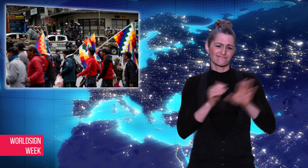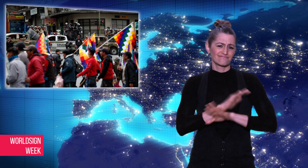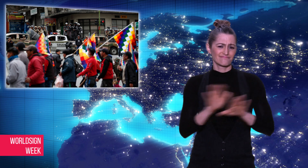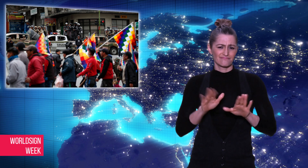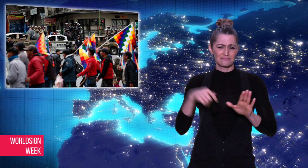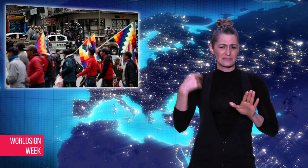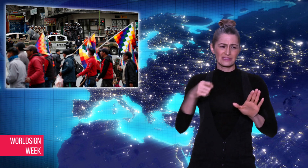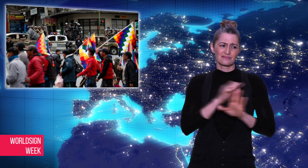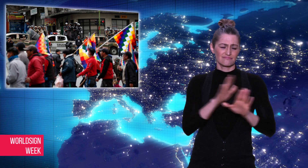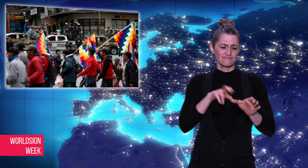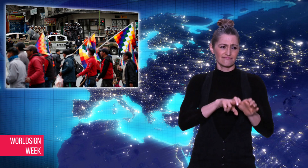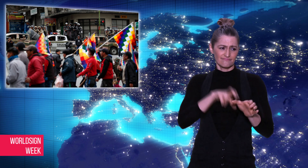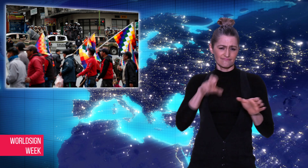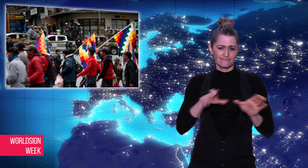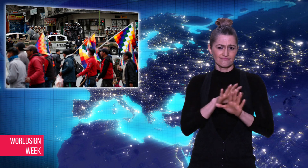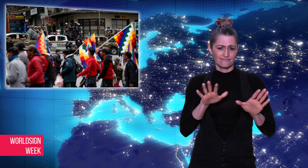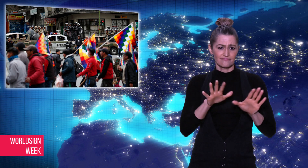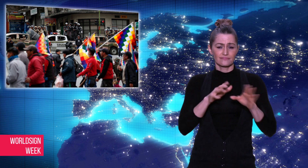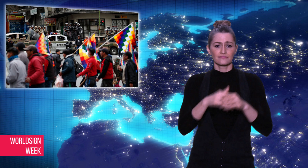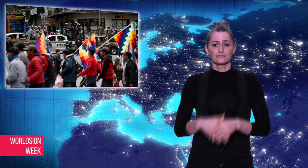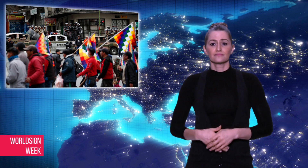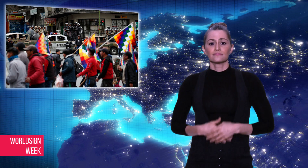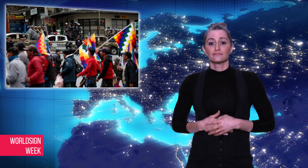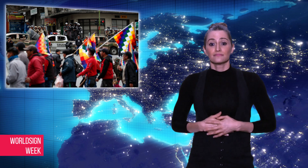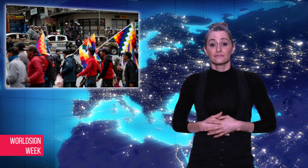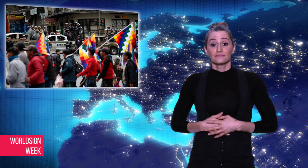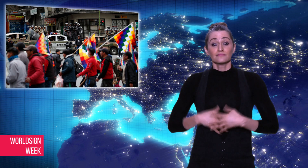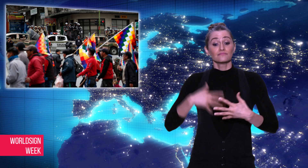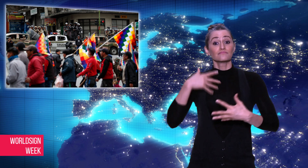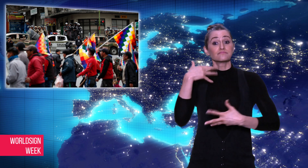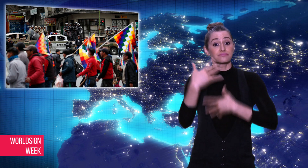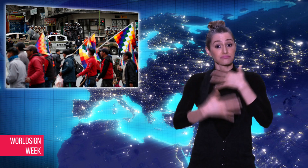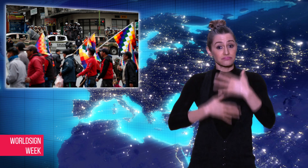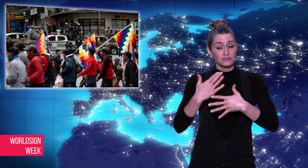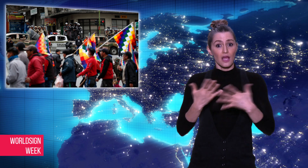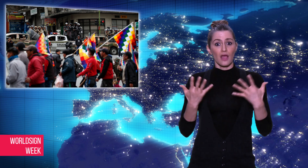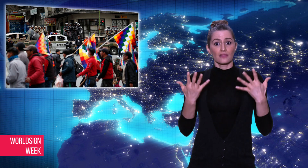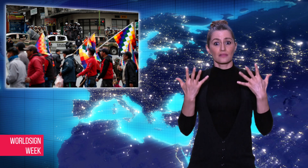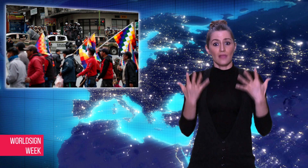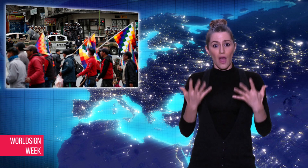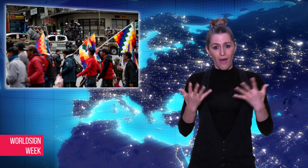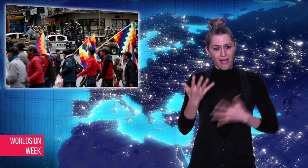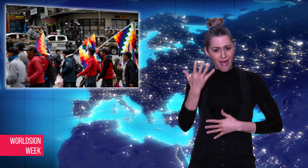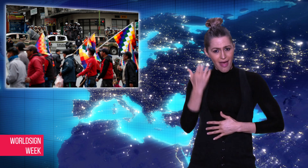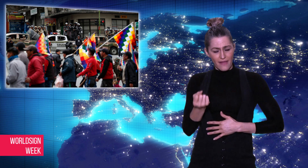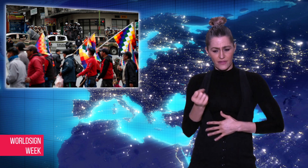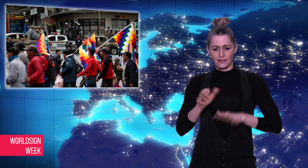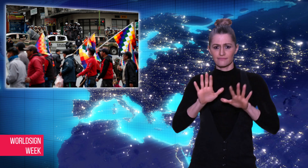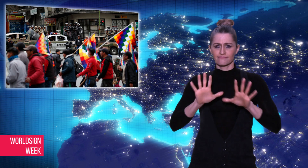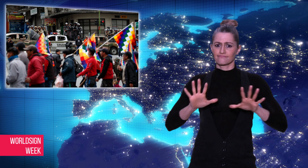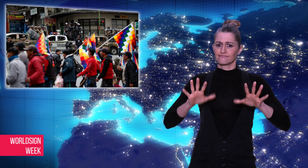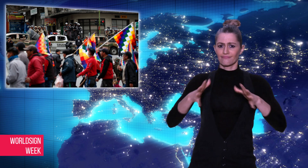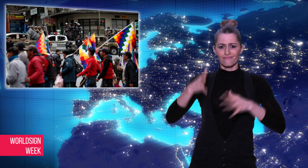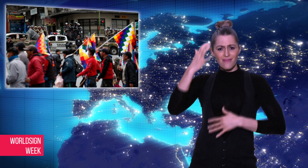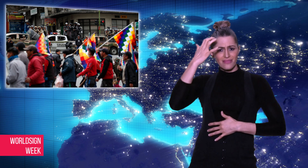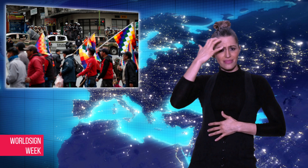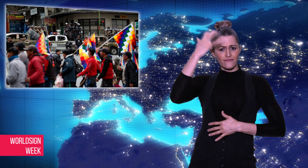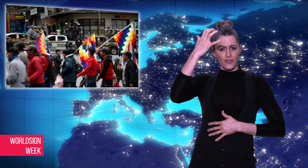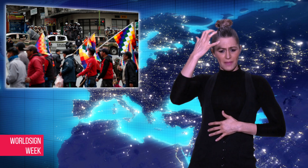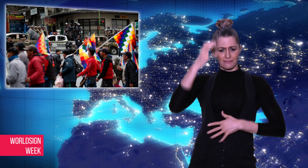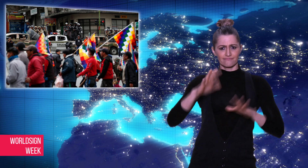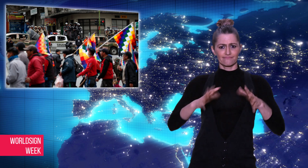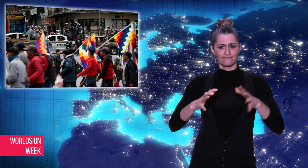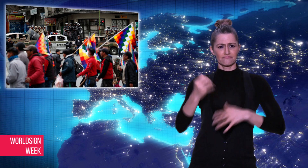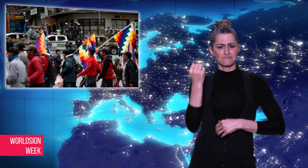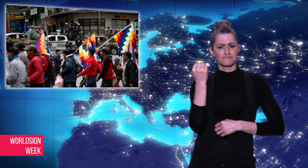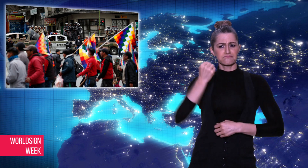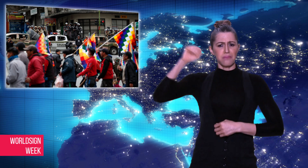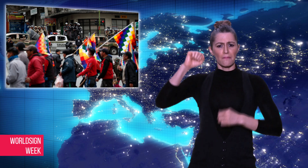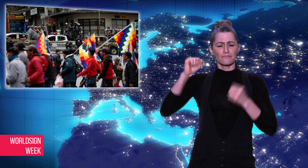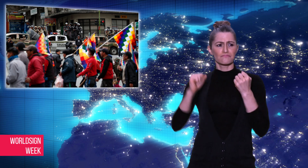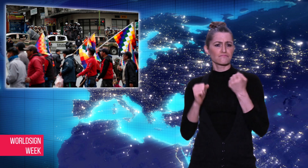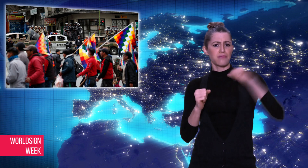Bolivian military pressured him to step down.